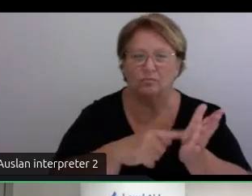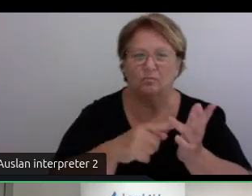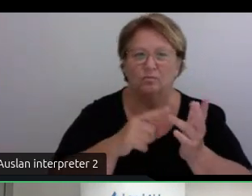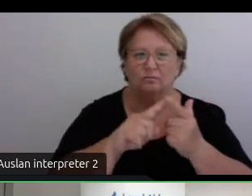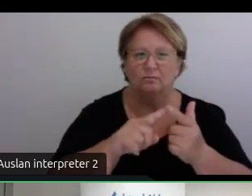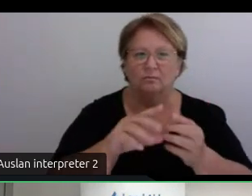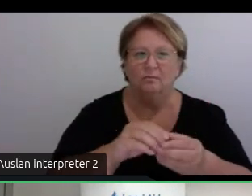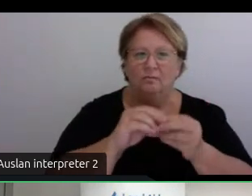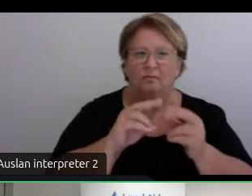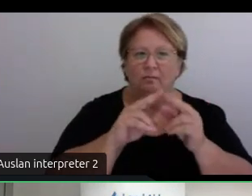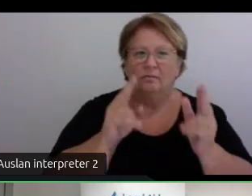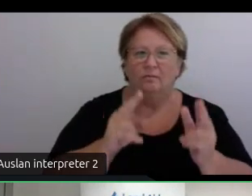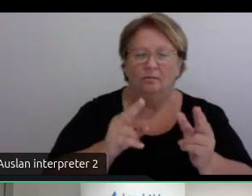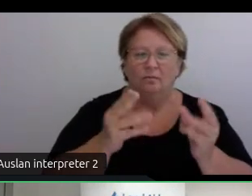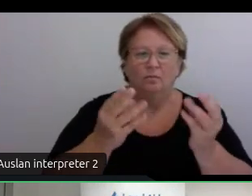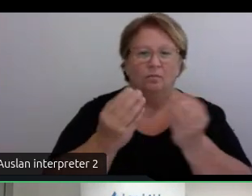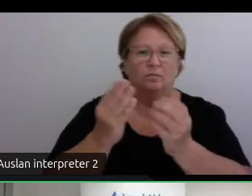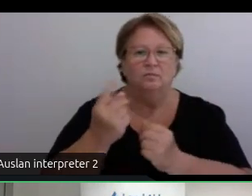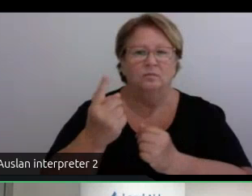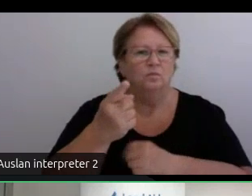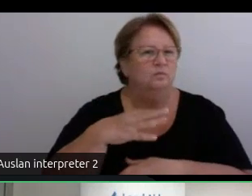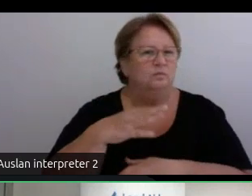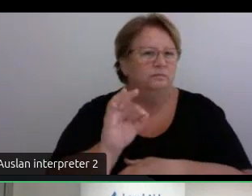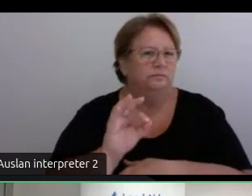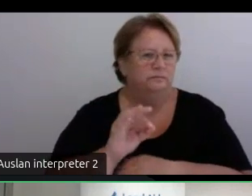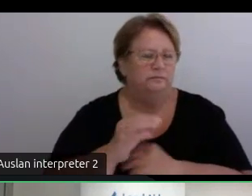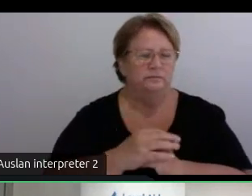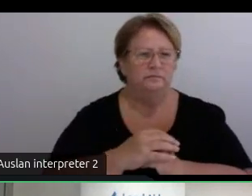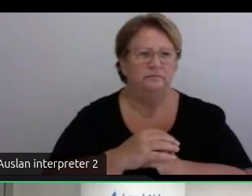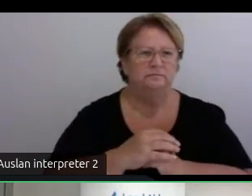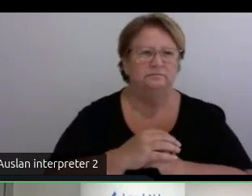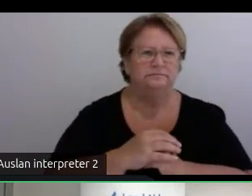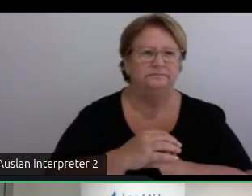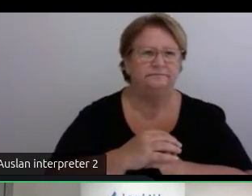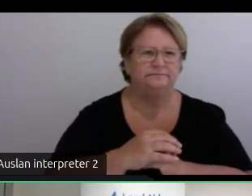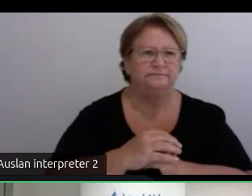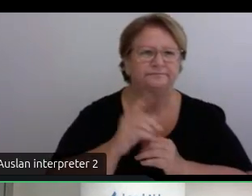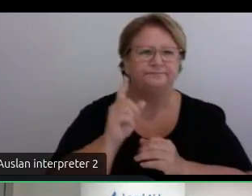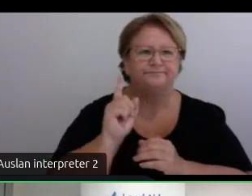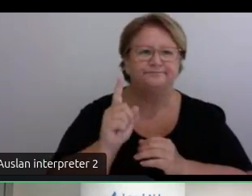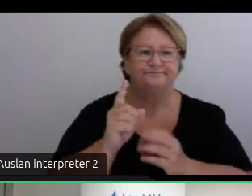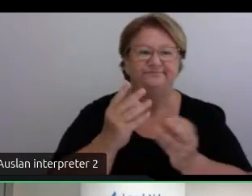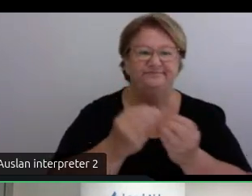to continue to own a home with somebody that you don't want to continue to own a home. But in these